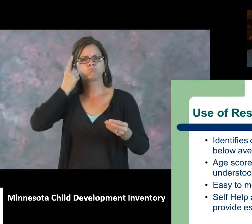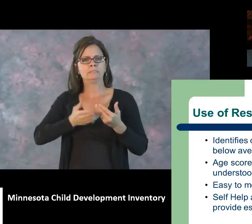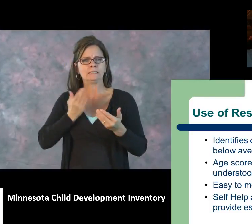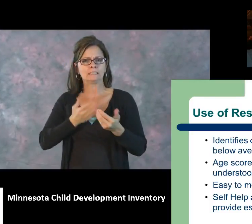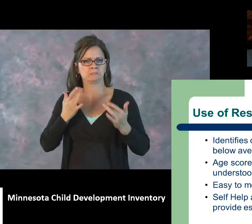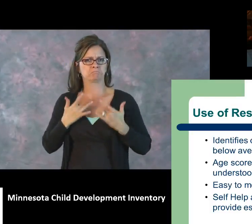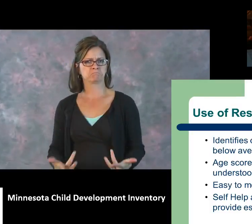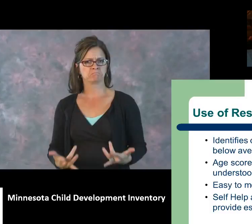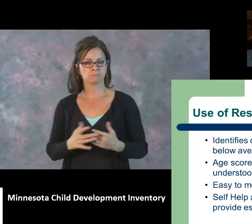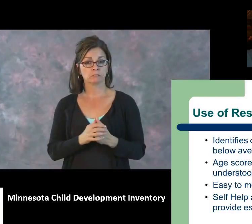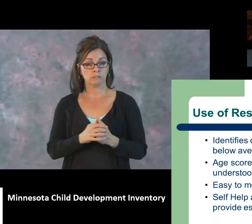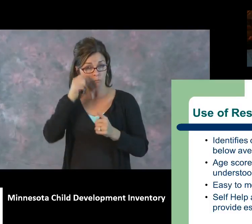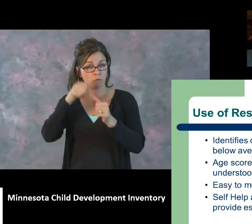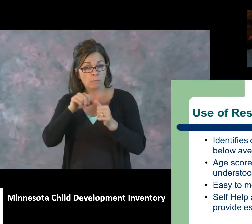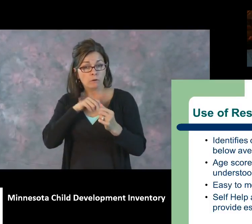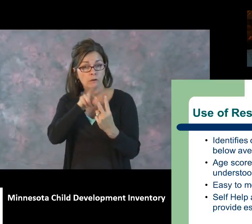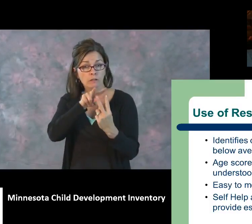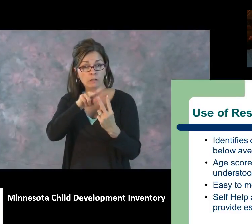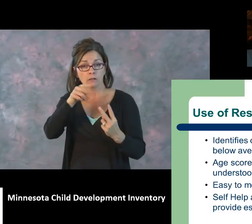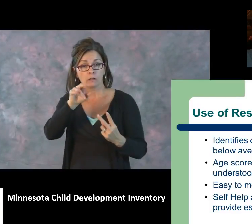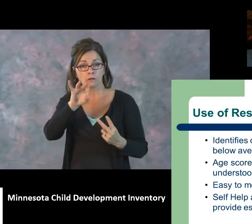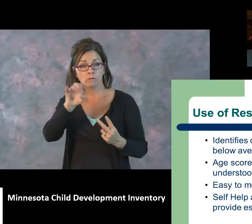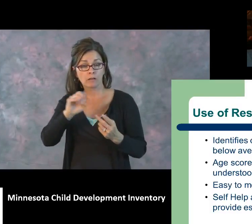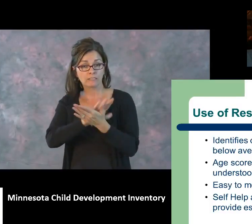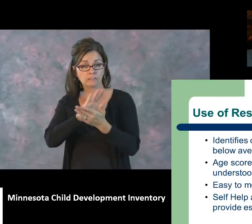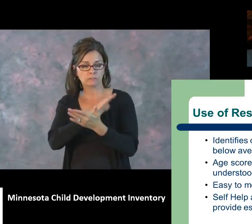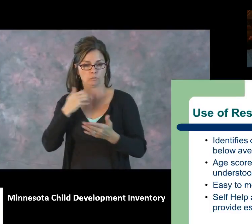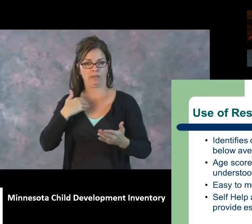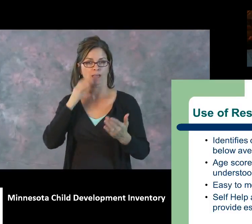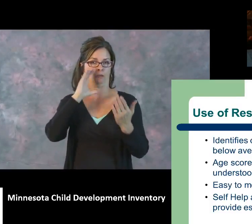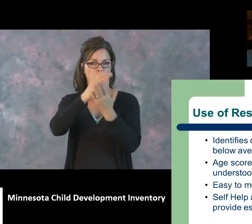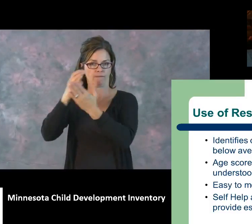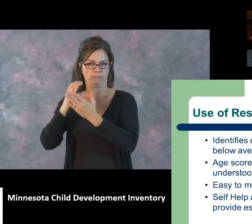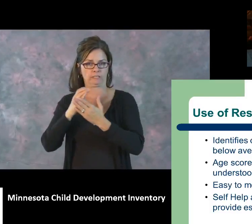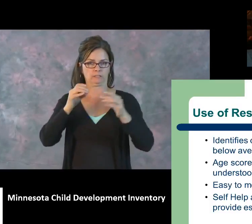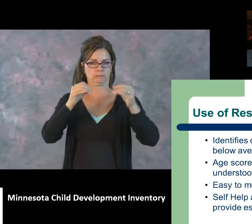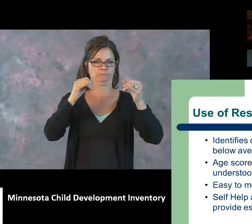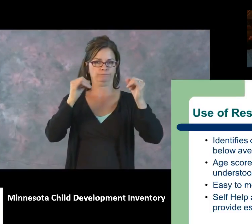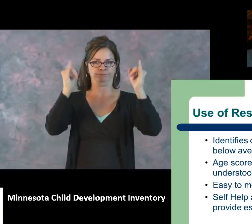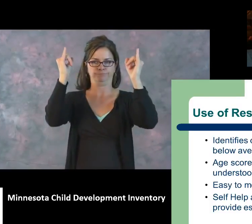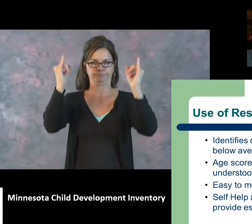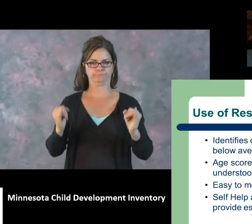at those profile sheets, not only did we have the graphic display, but we also at the bottom